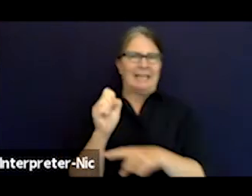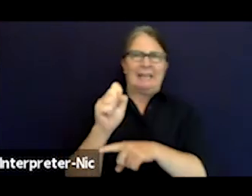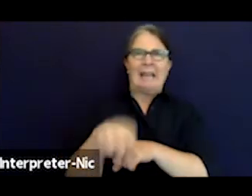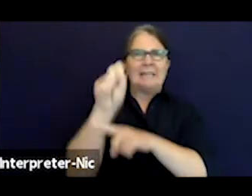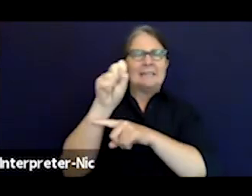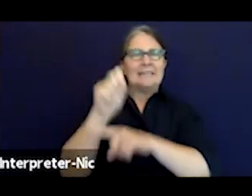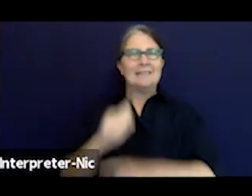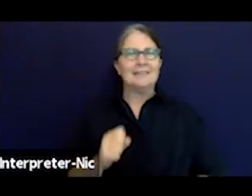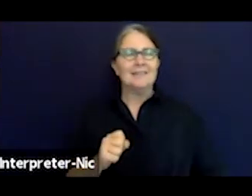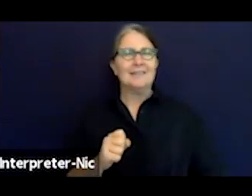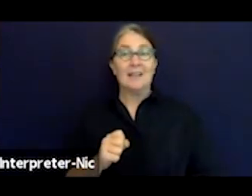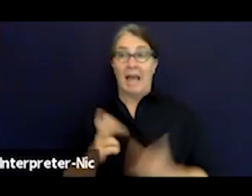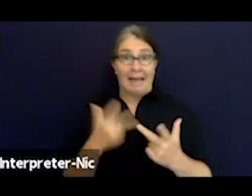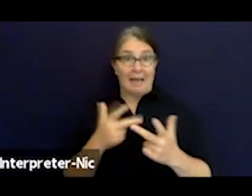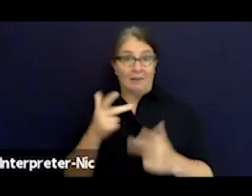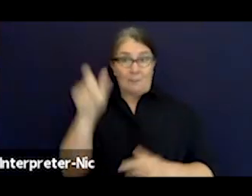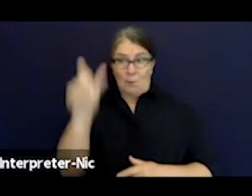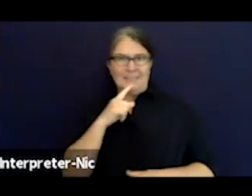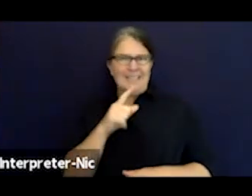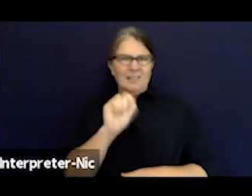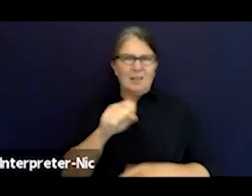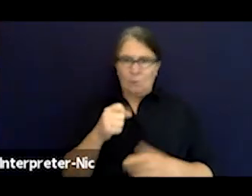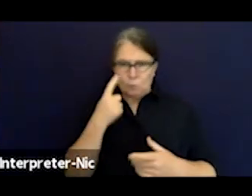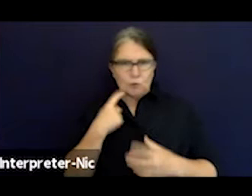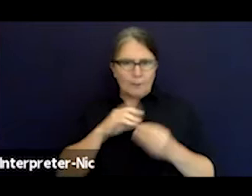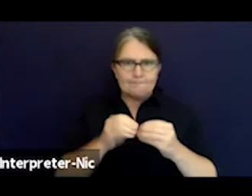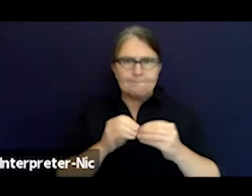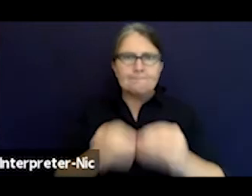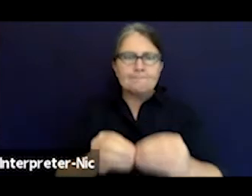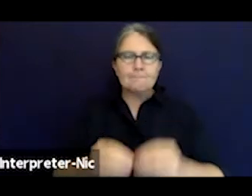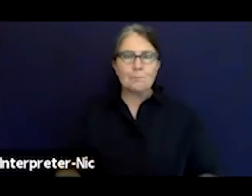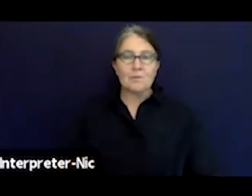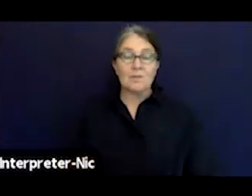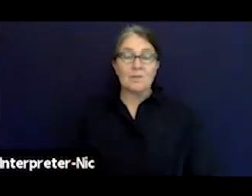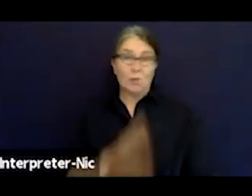Leslie says, “Let's get this sorted then.” Kay says, “Sure, no problem.” Debbie says, “Sure,